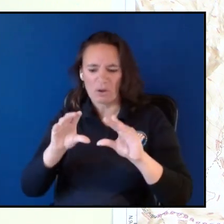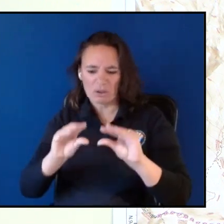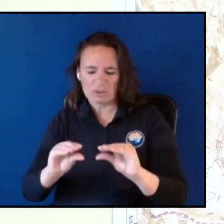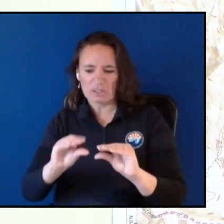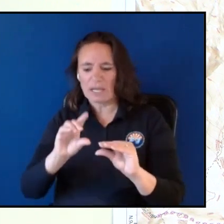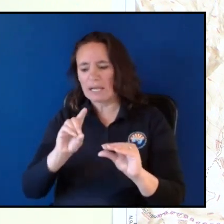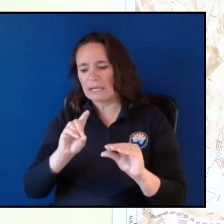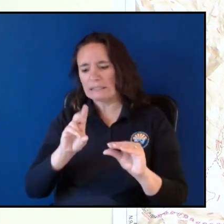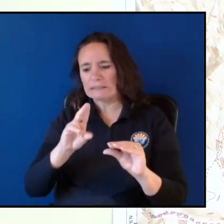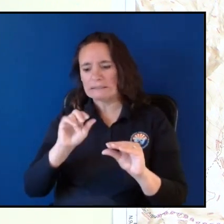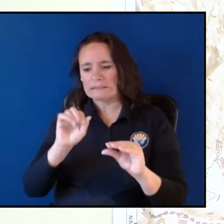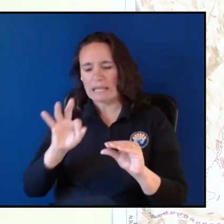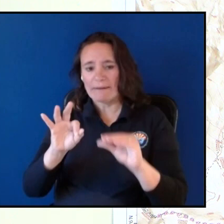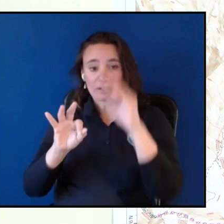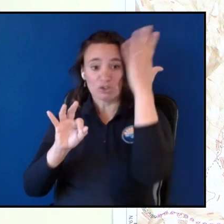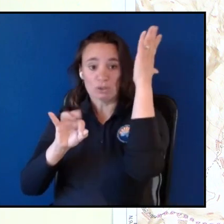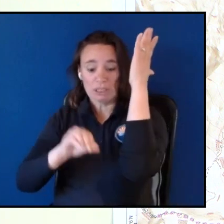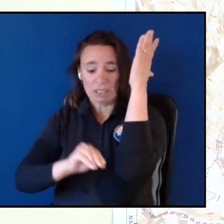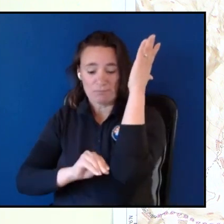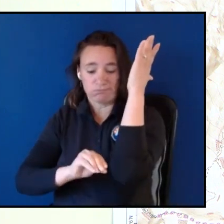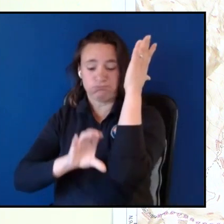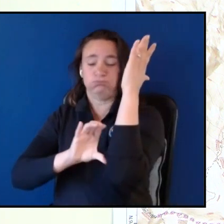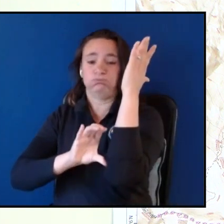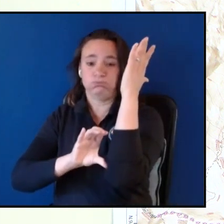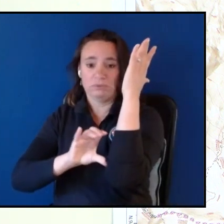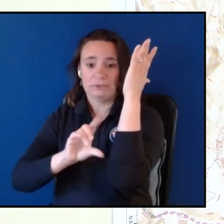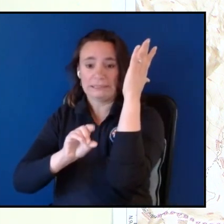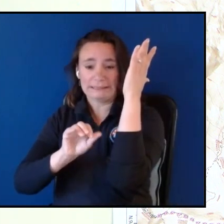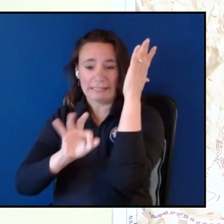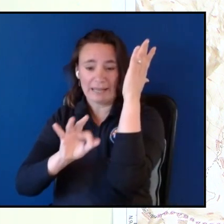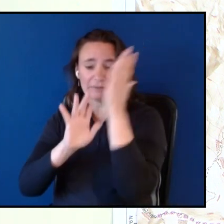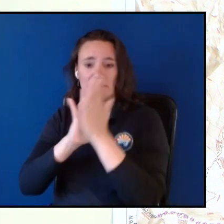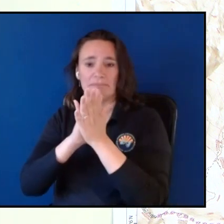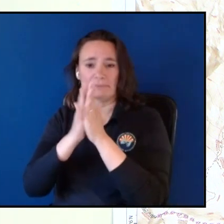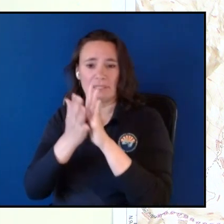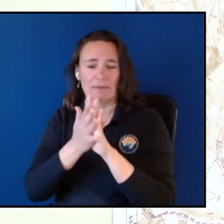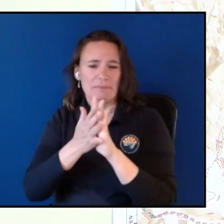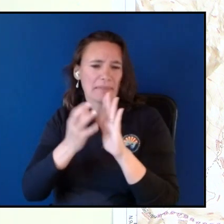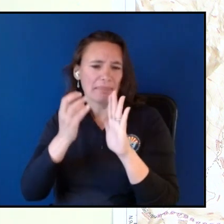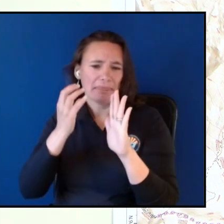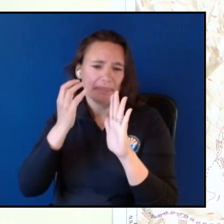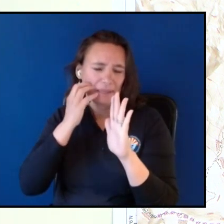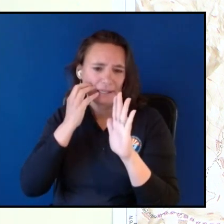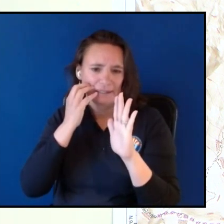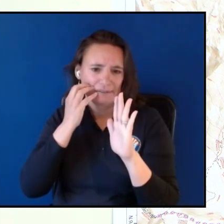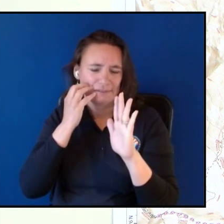there and it gets thick. And when it's dry, it it can hold an